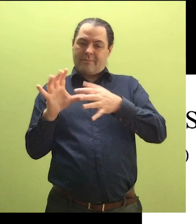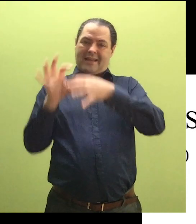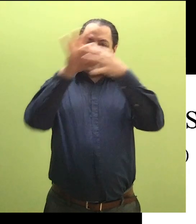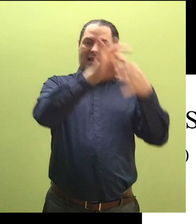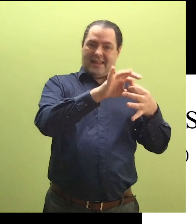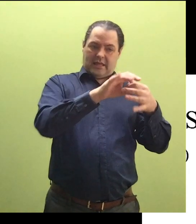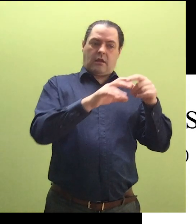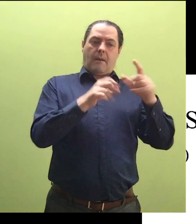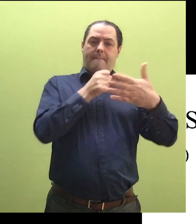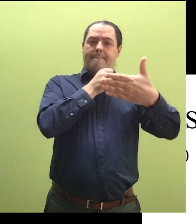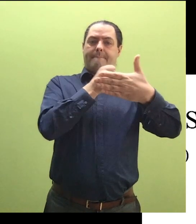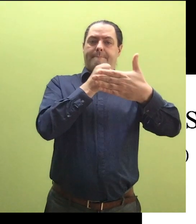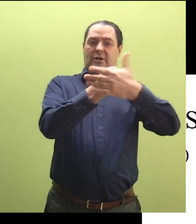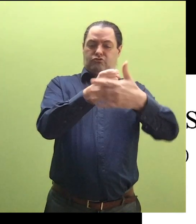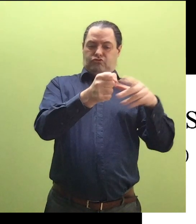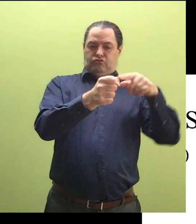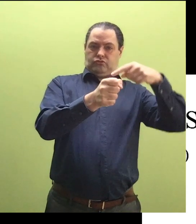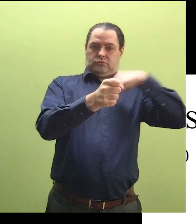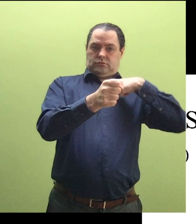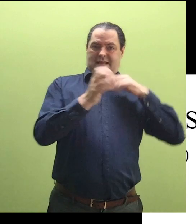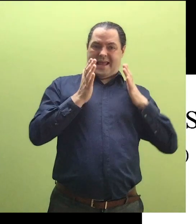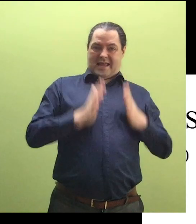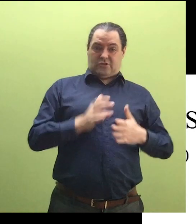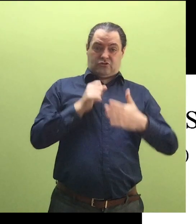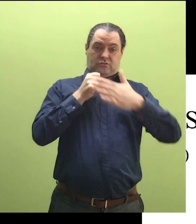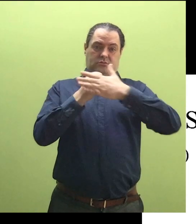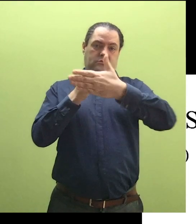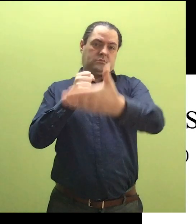verbal classifier "punch". What we consider as a Serial verb